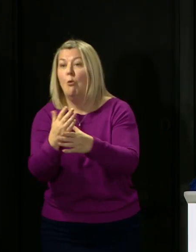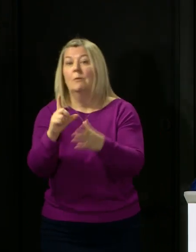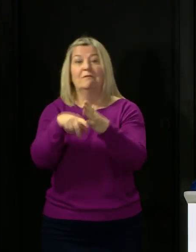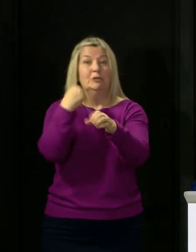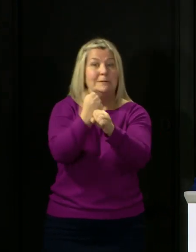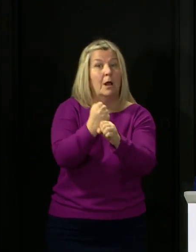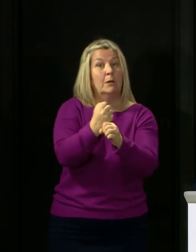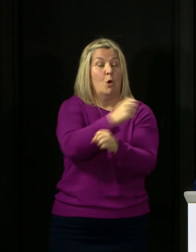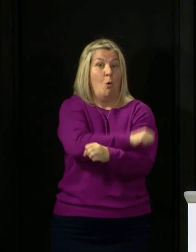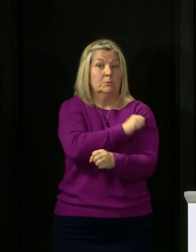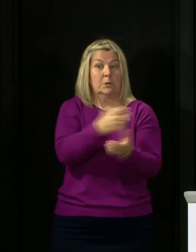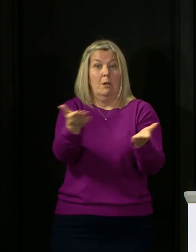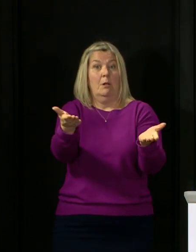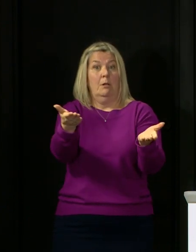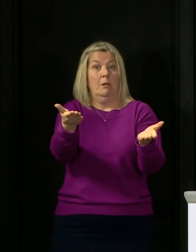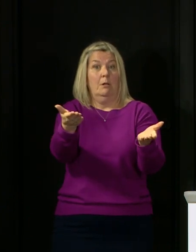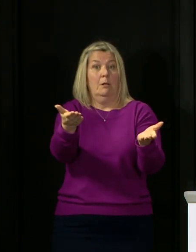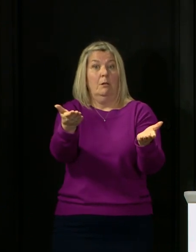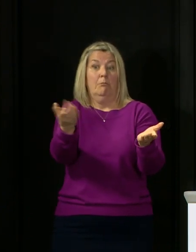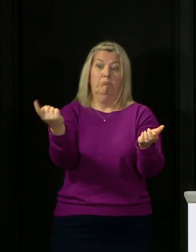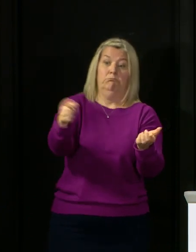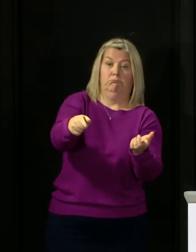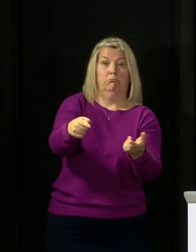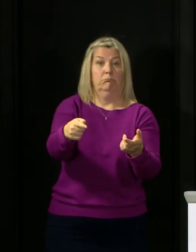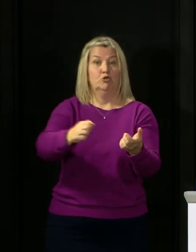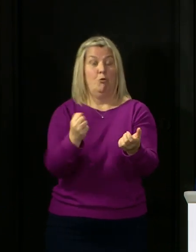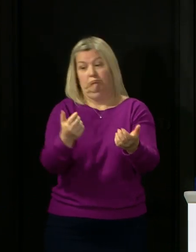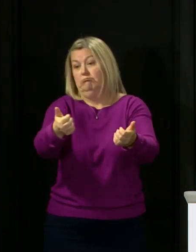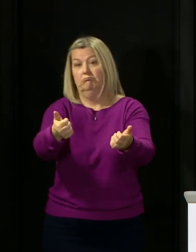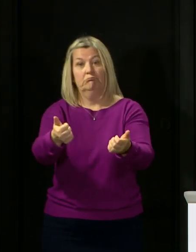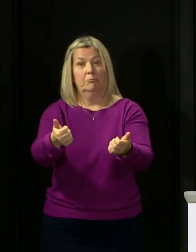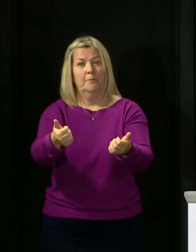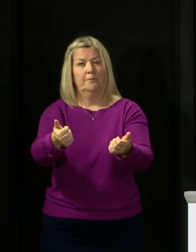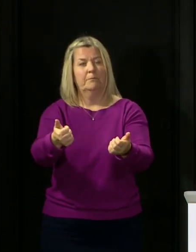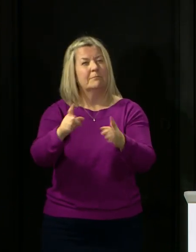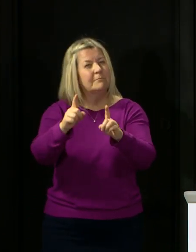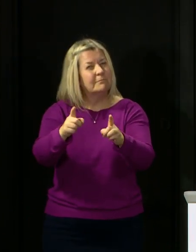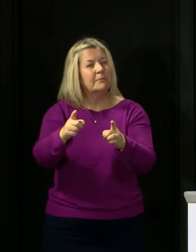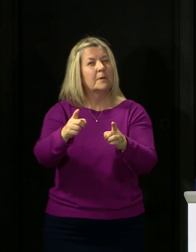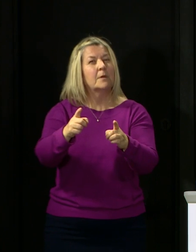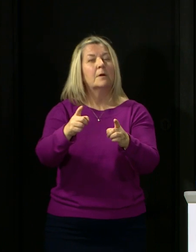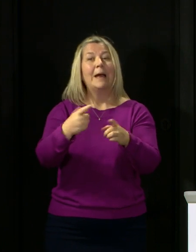for example, equally that is perfectly legitimate. But if you are coming into Scotland for reasons